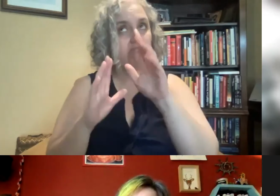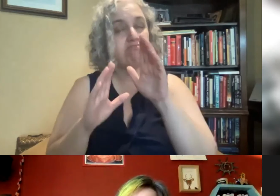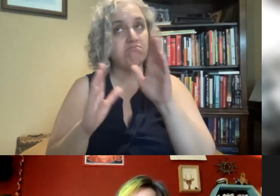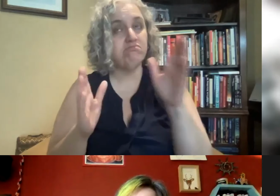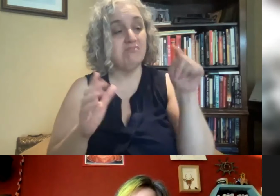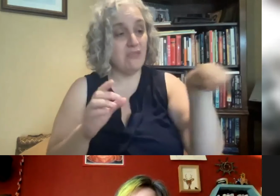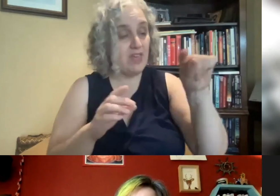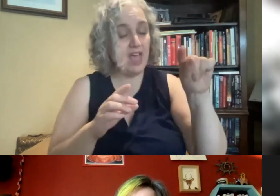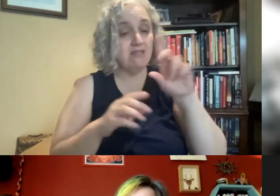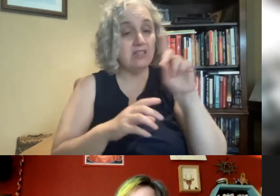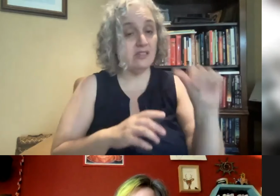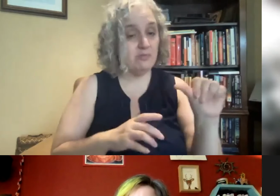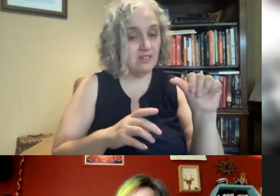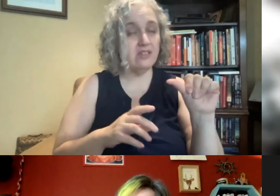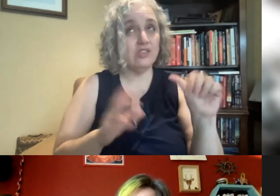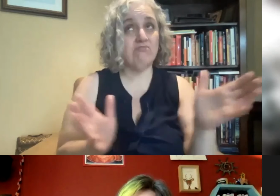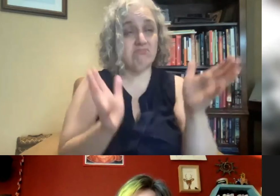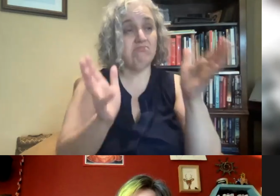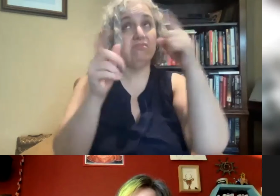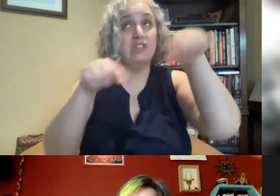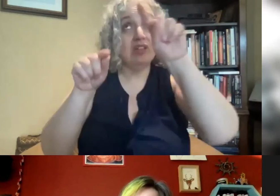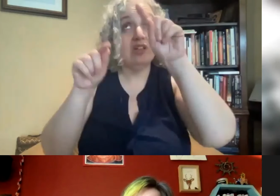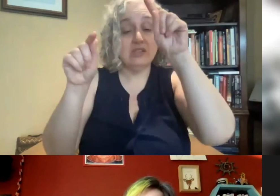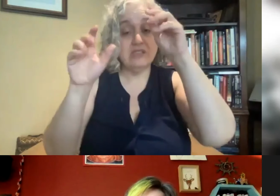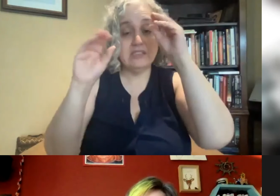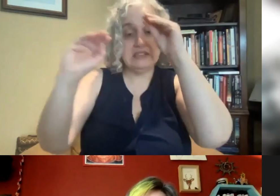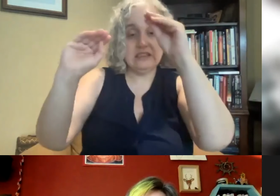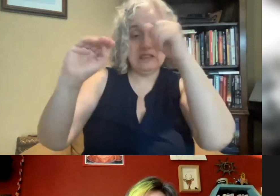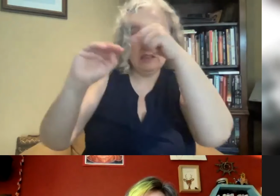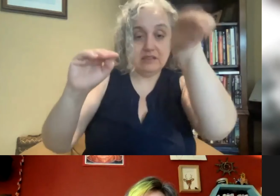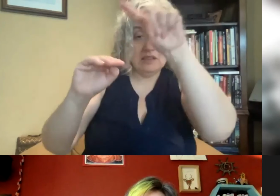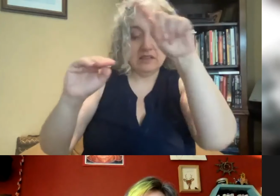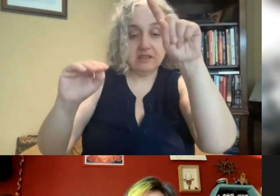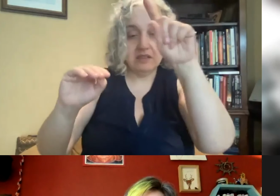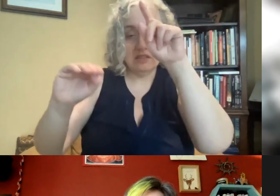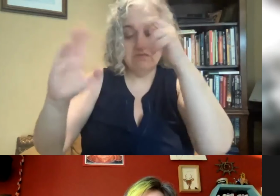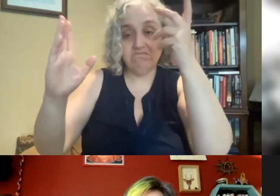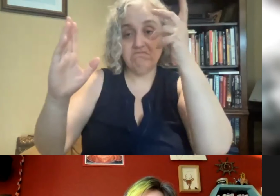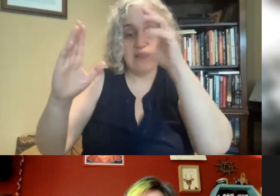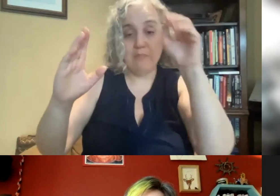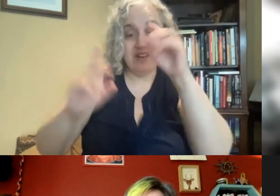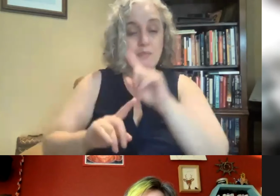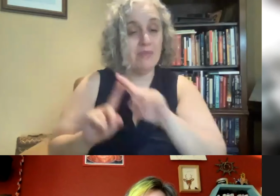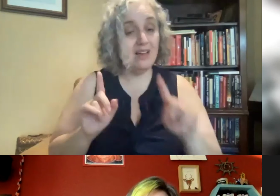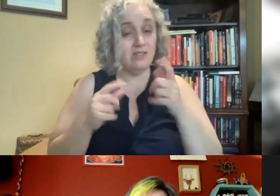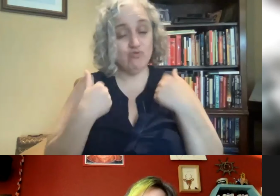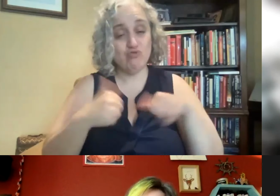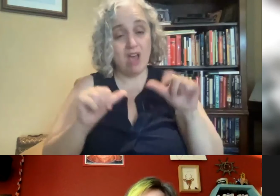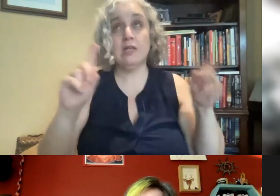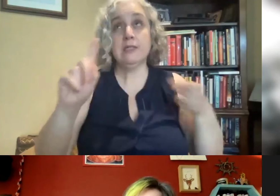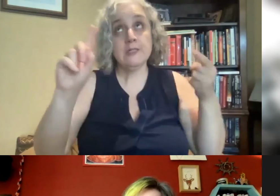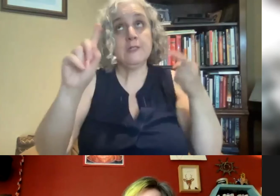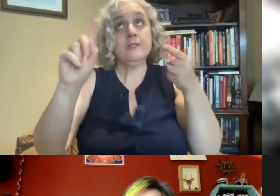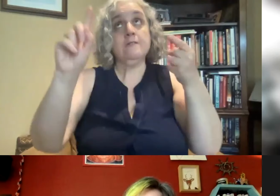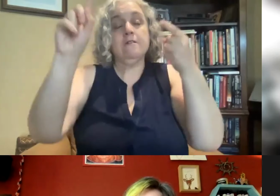because I think people have been trying. I know a few years back I had a conversation